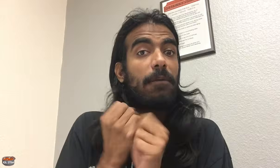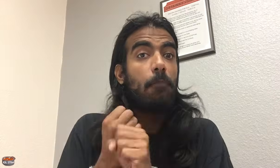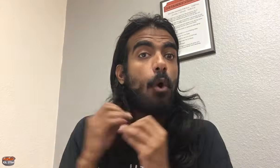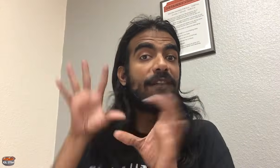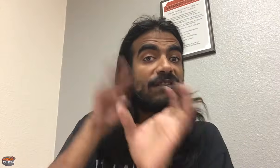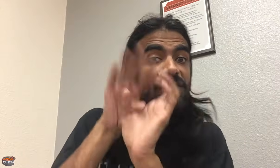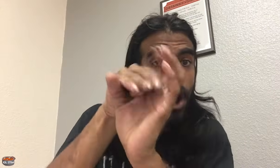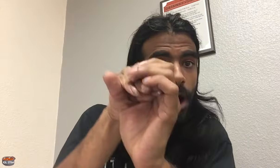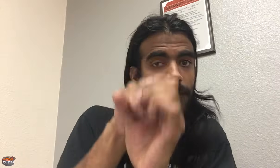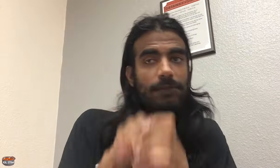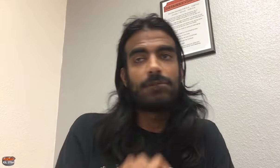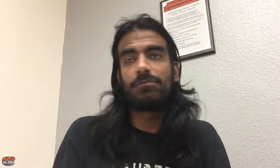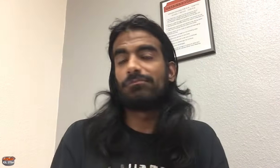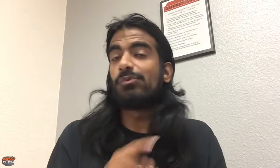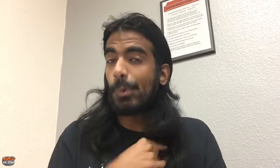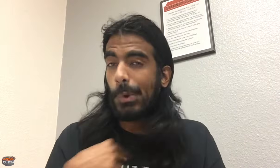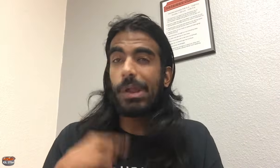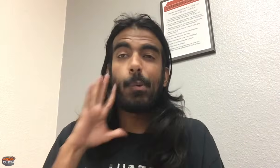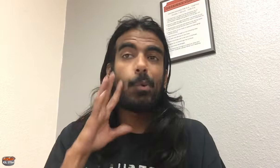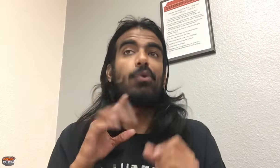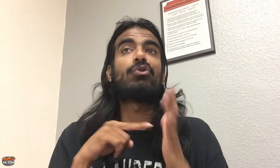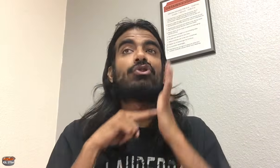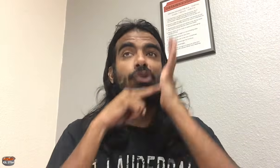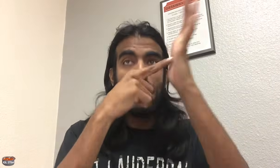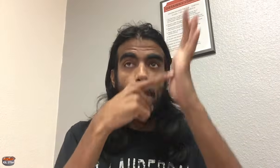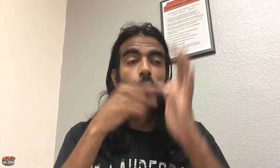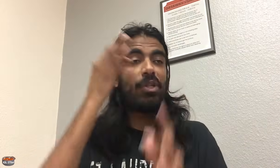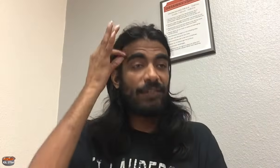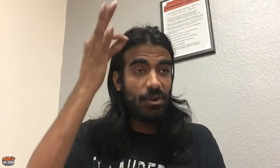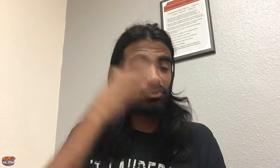It's great to see Deaf filmmakers becoming more involved.